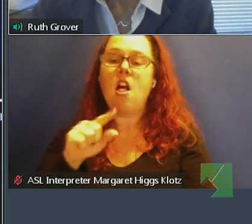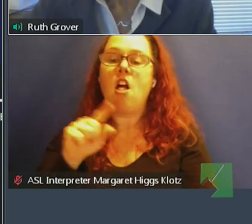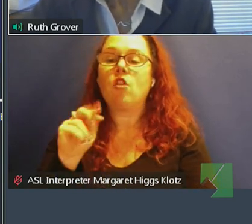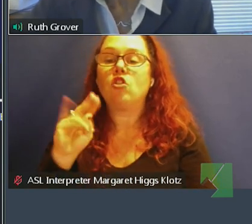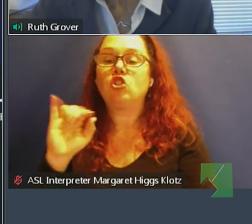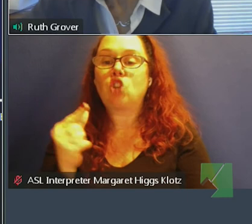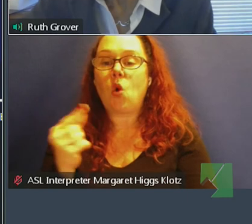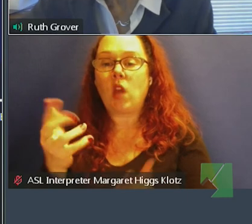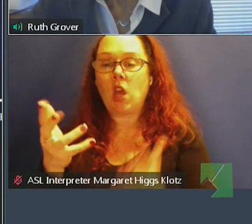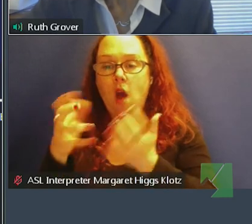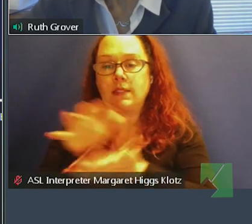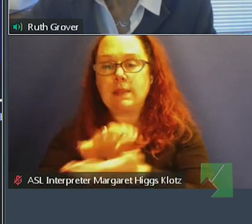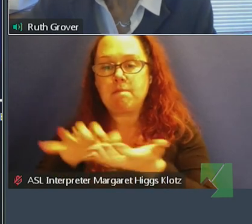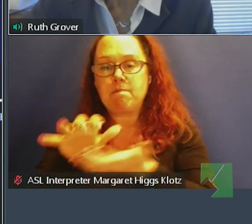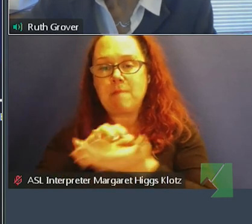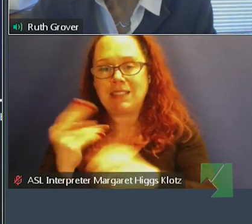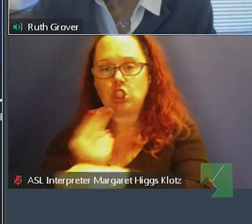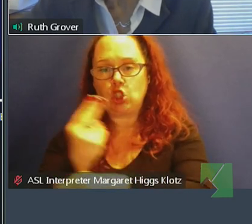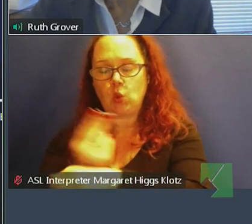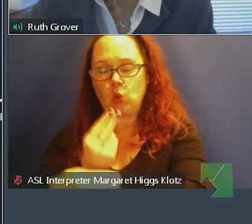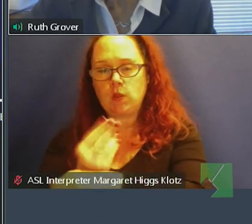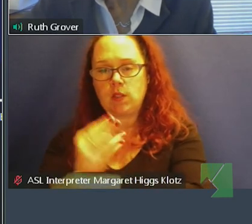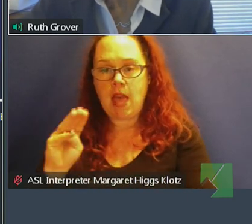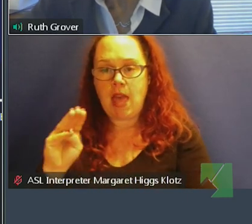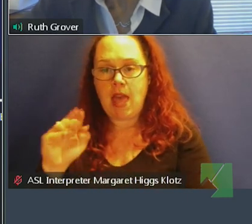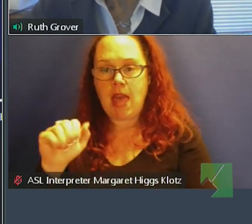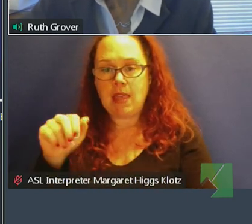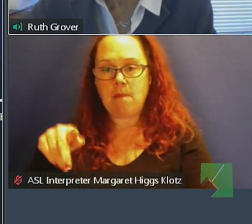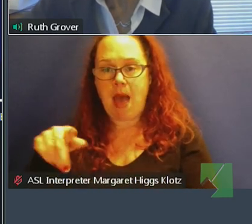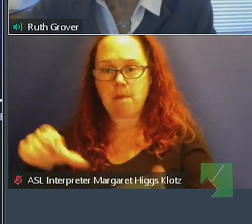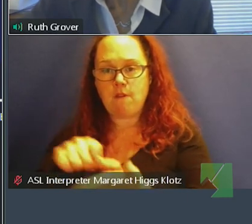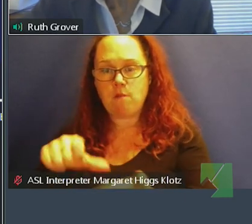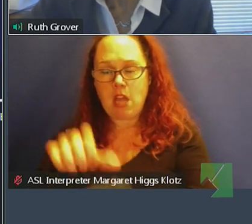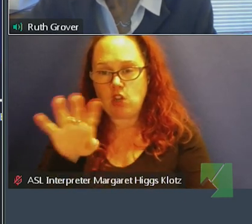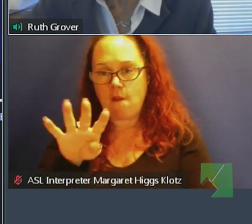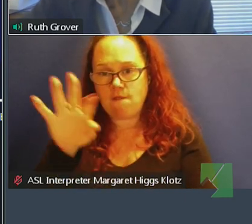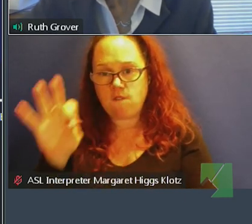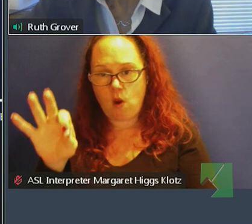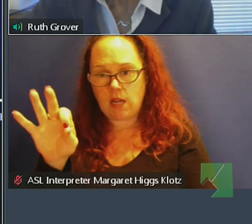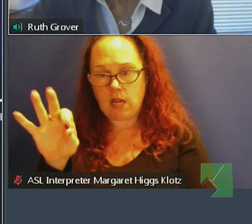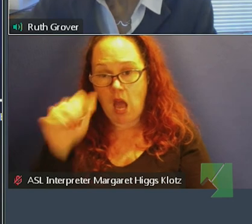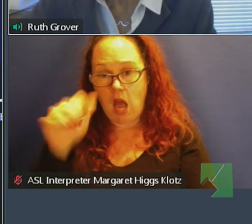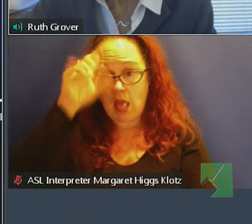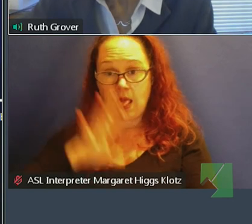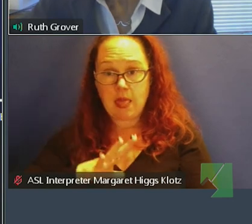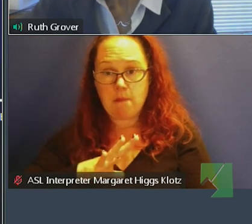in a map included on page 49 of the plan, the location of the man men's shelters shown within what is